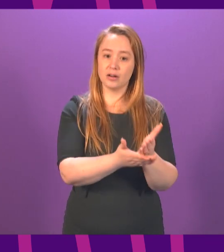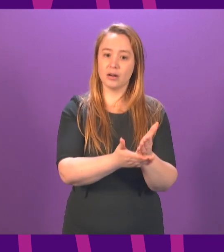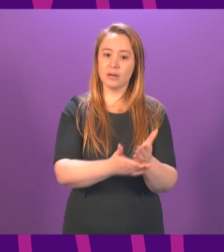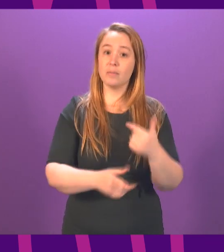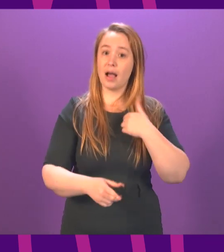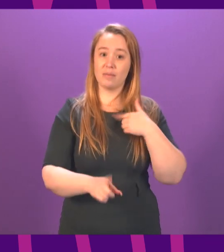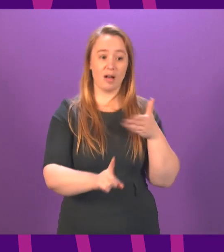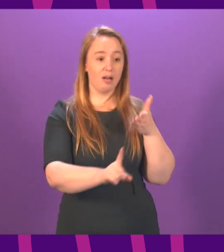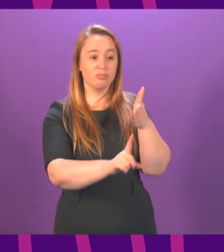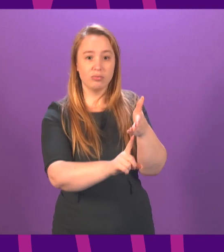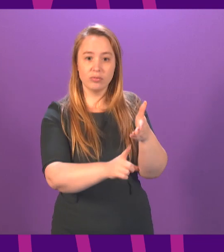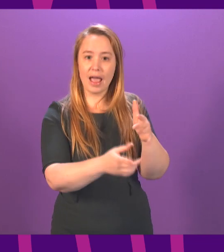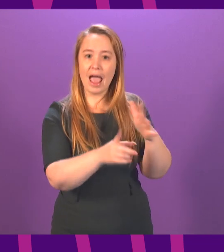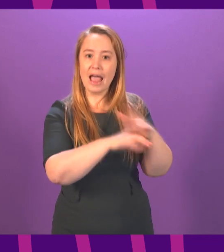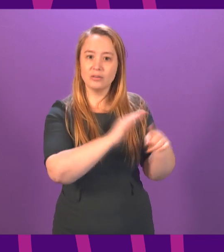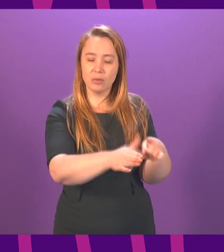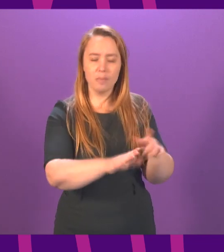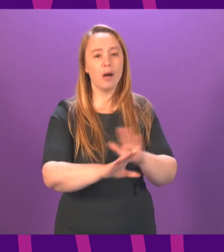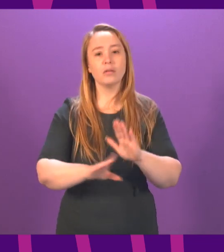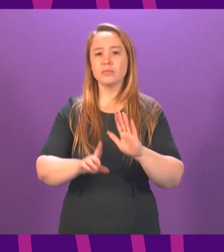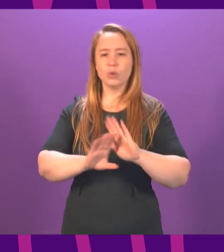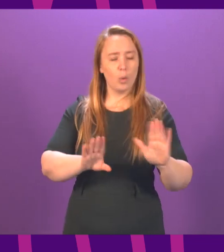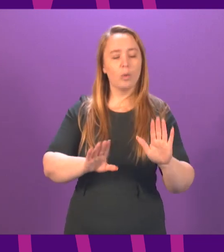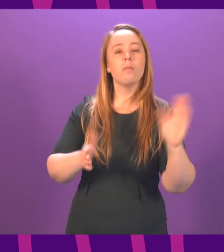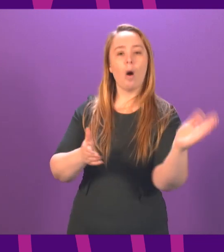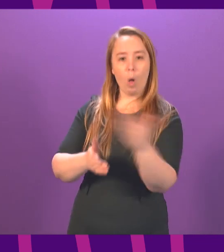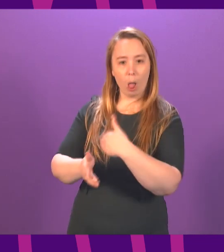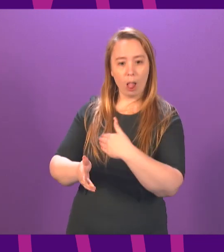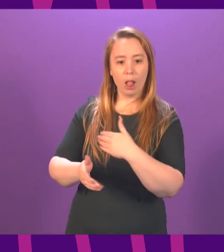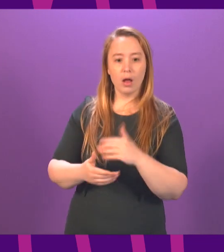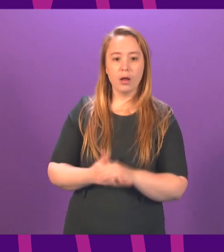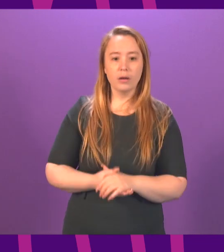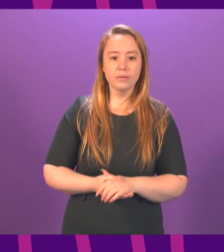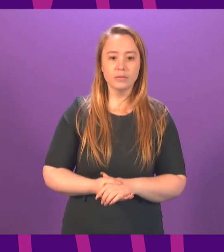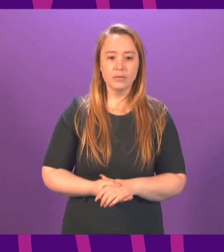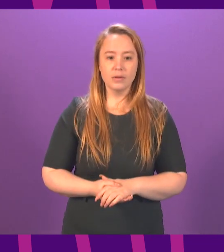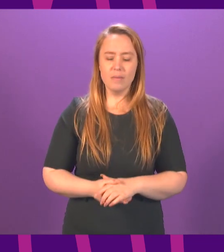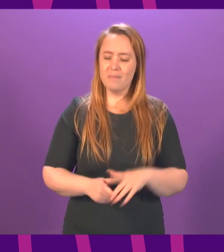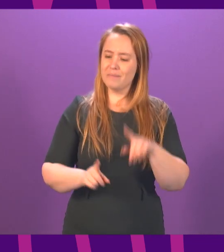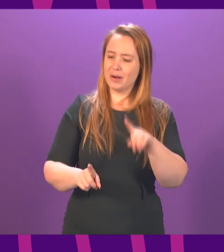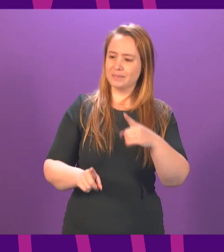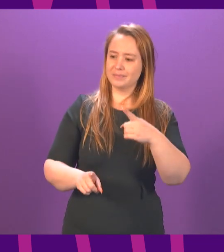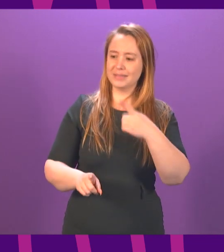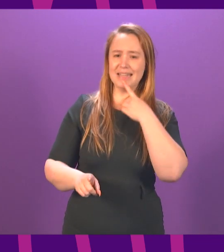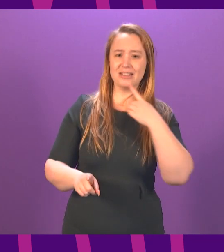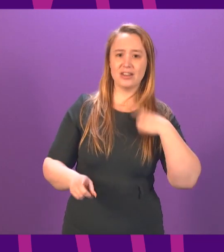I cannot honestly believe that anybody was surprised yesterday when I said that we